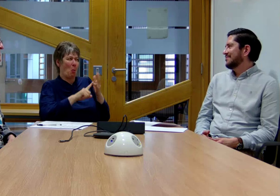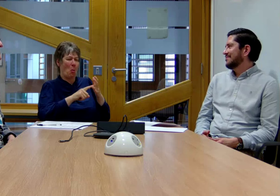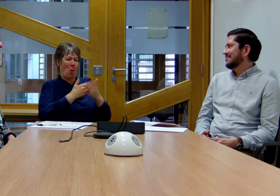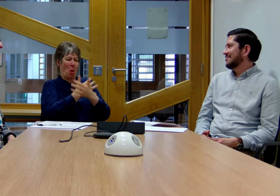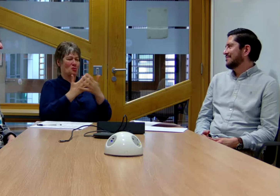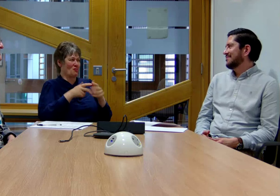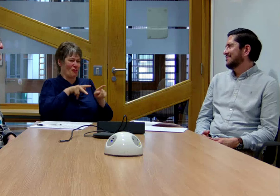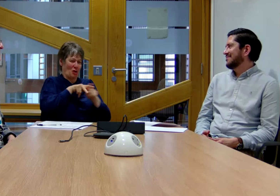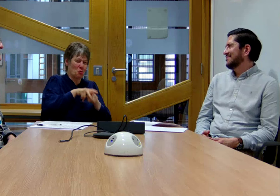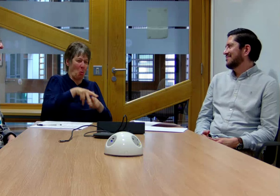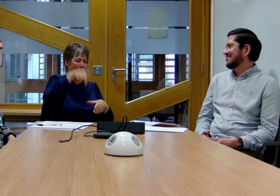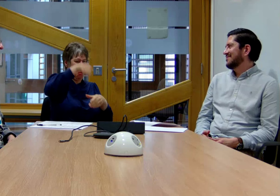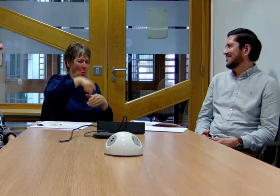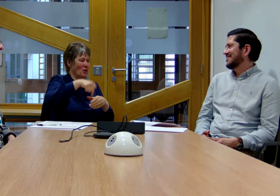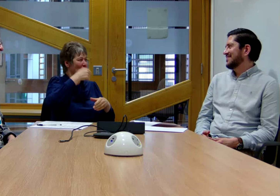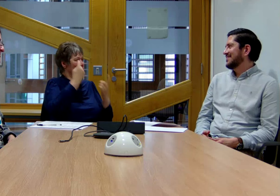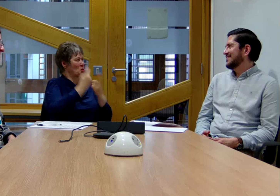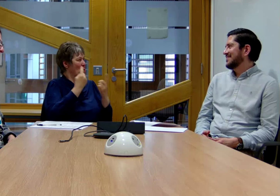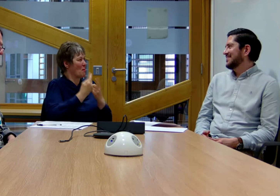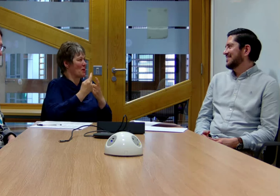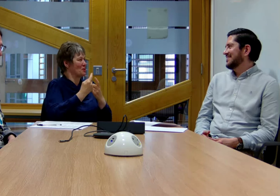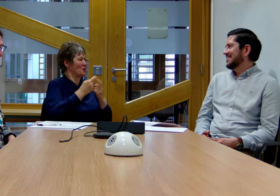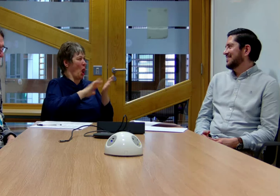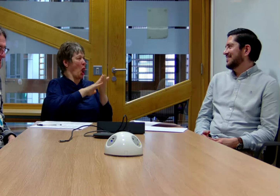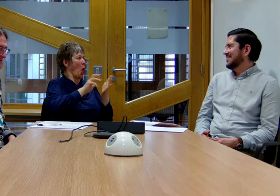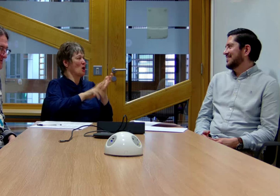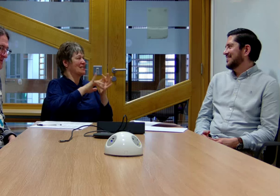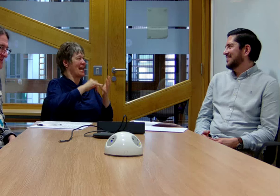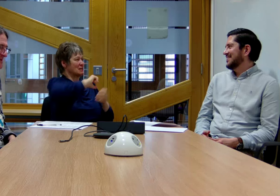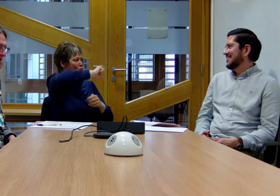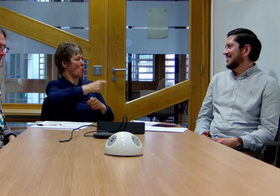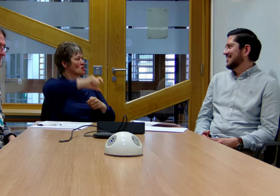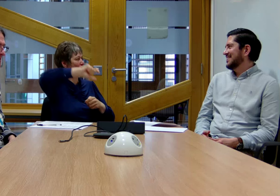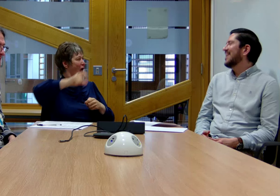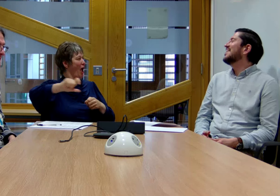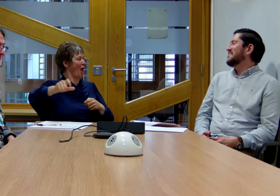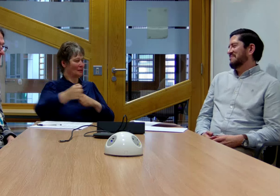the team behind it are a great laugh. There's lots about the Loch Ness Monster and Irn Bru